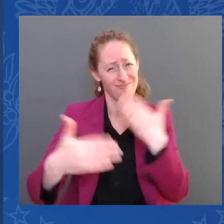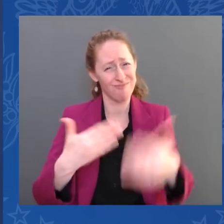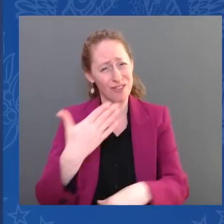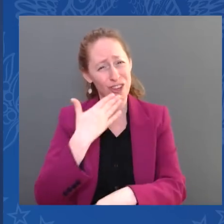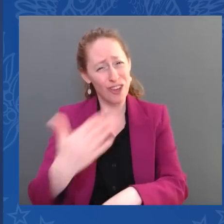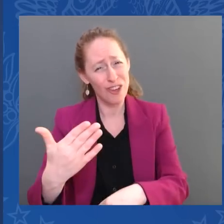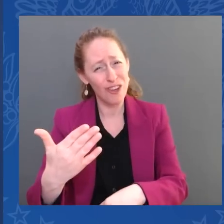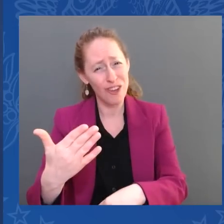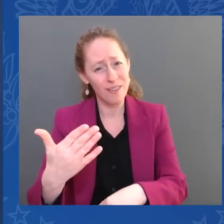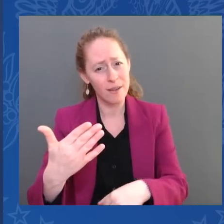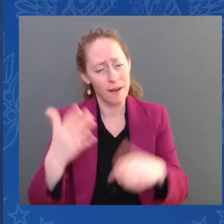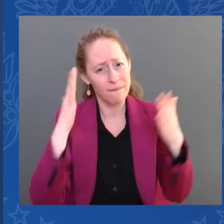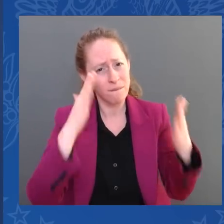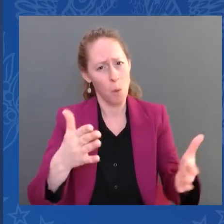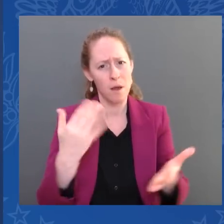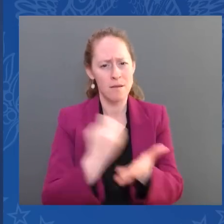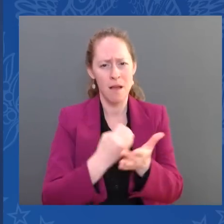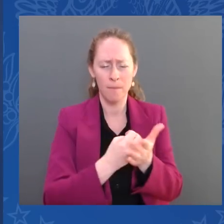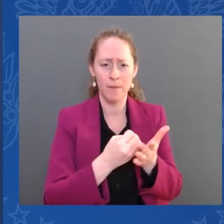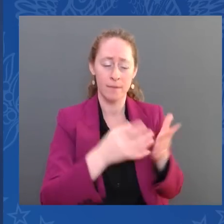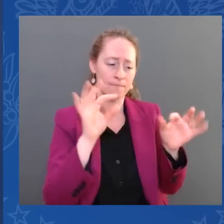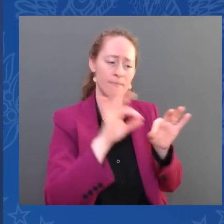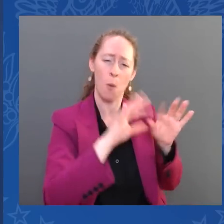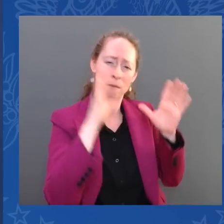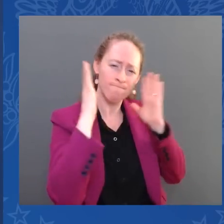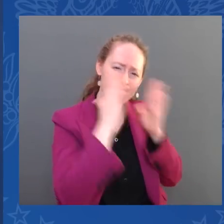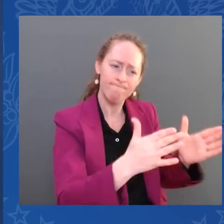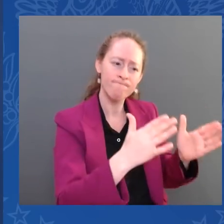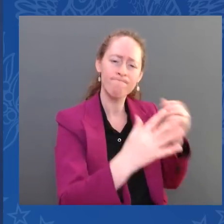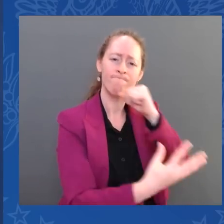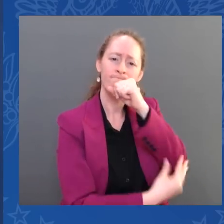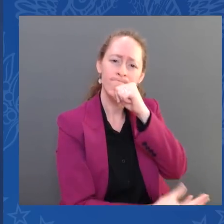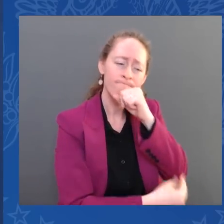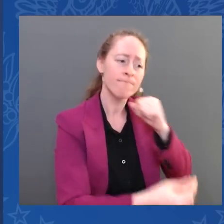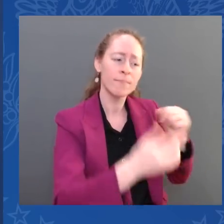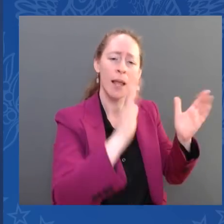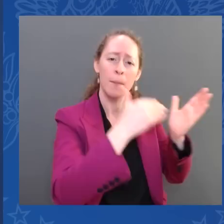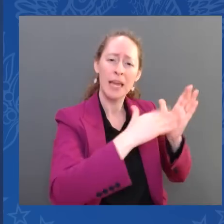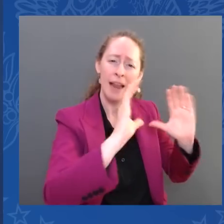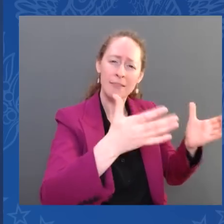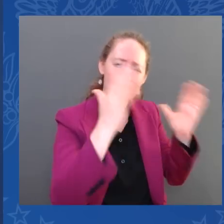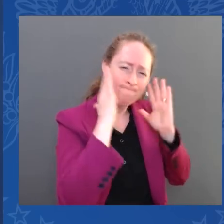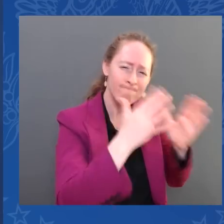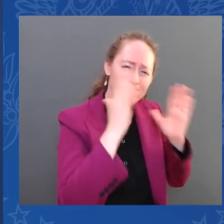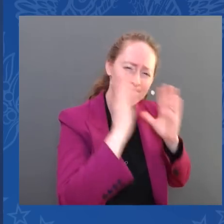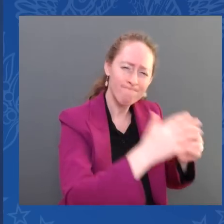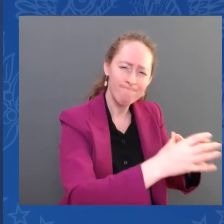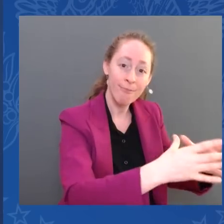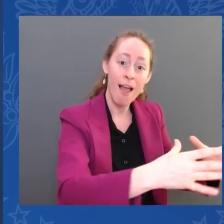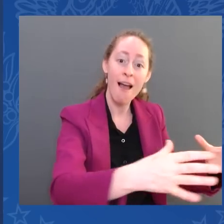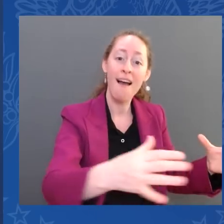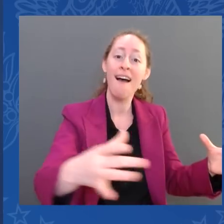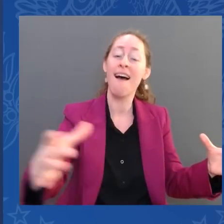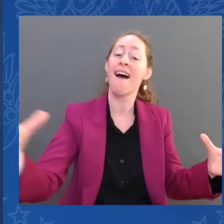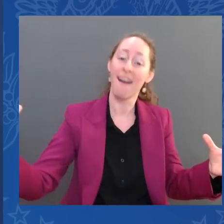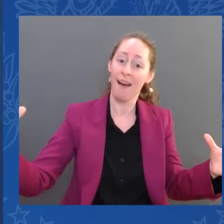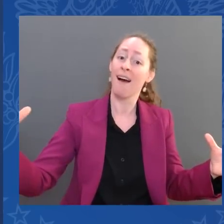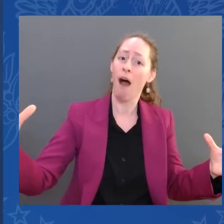When that happens, everybody does well, including the very wealthy. Thank you. And God bless you. And I -- God -- may God protect our troops.